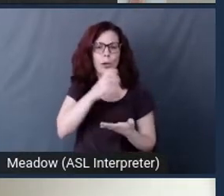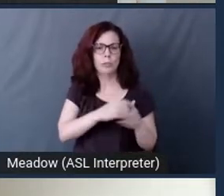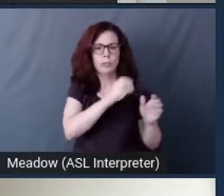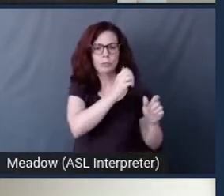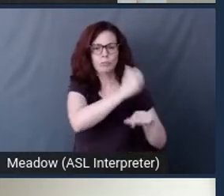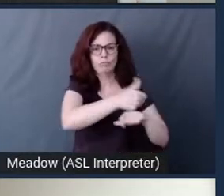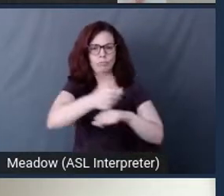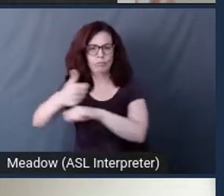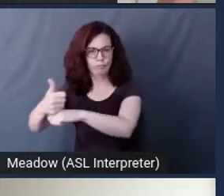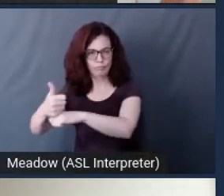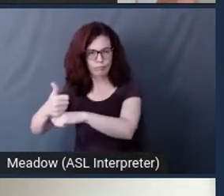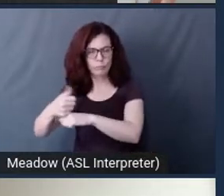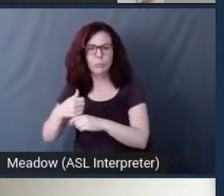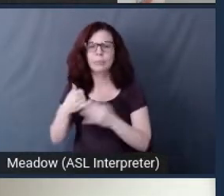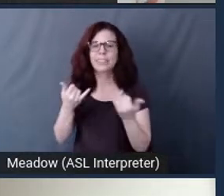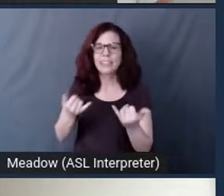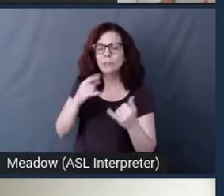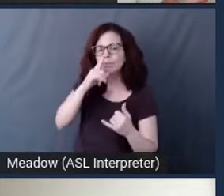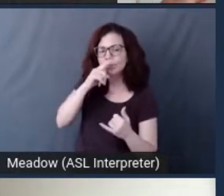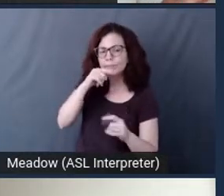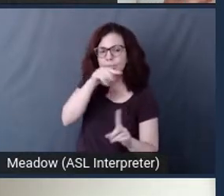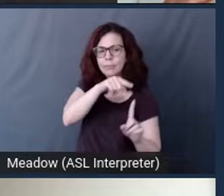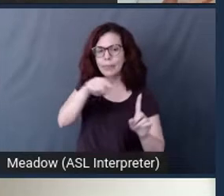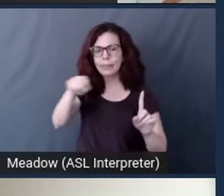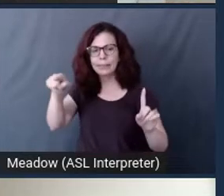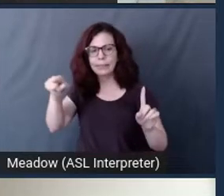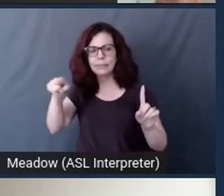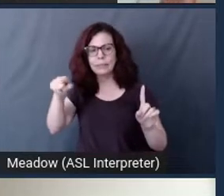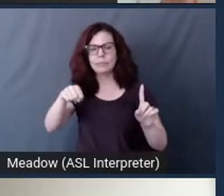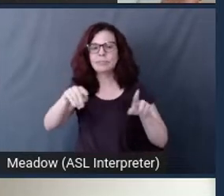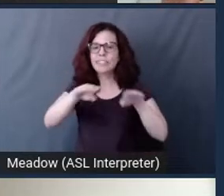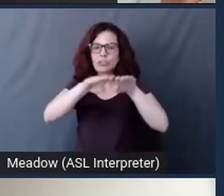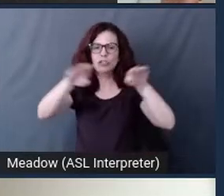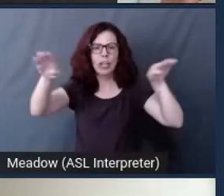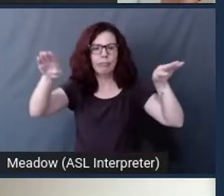Imagine that this is a shelf in a big retail store, right,